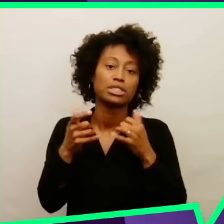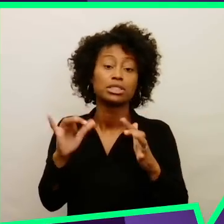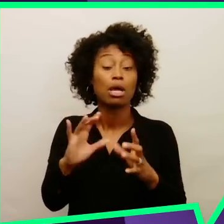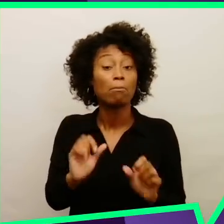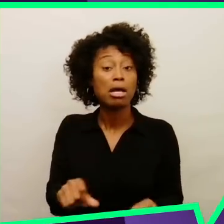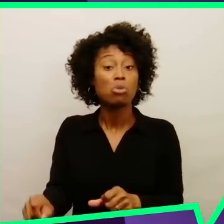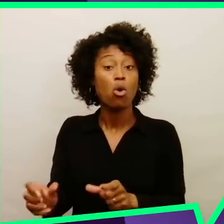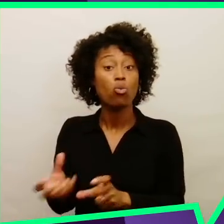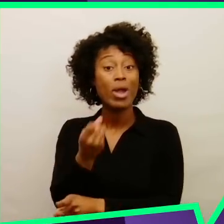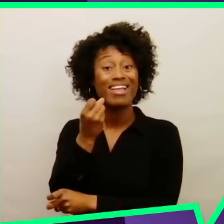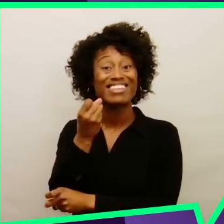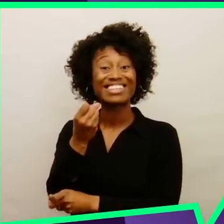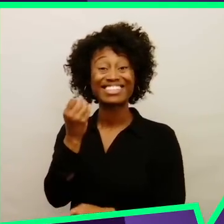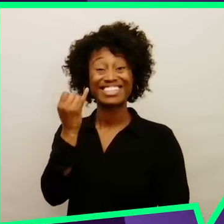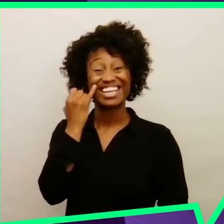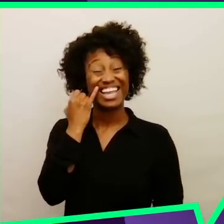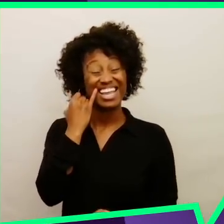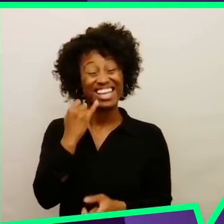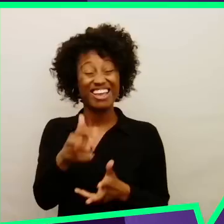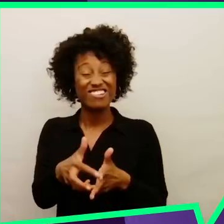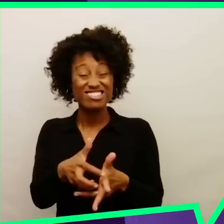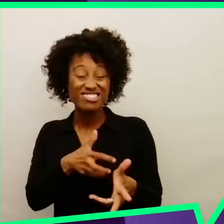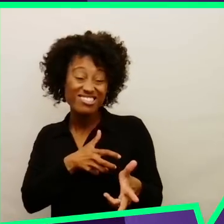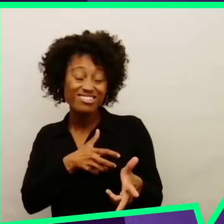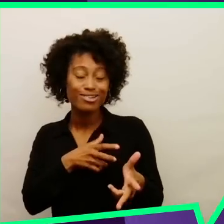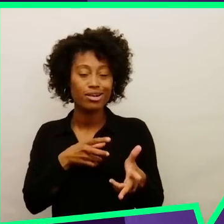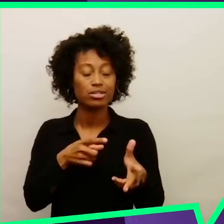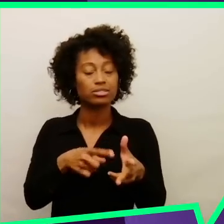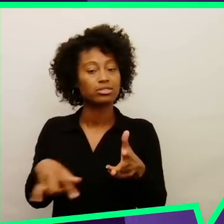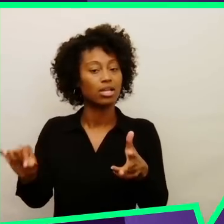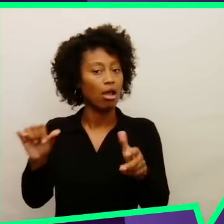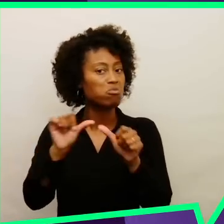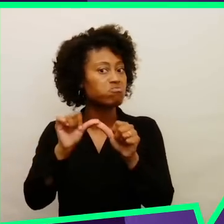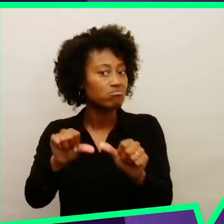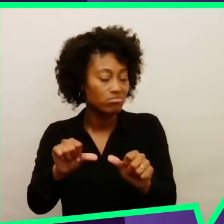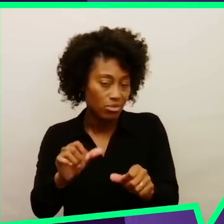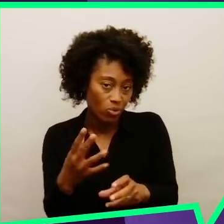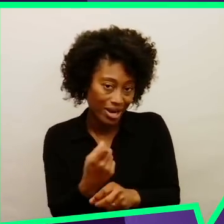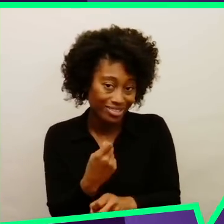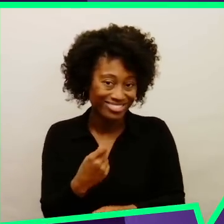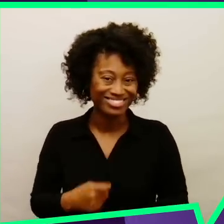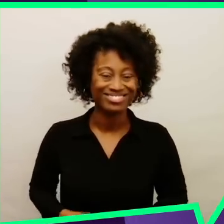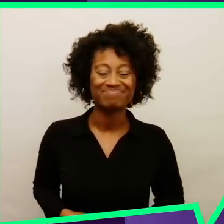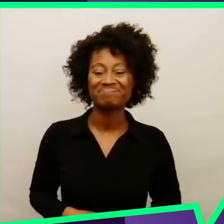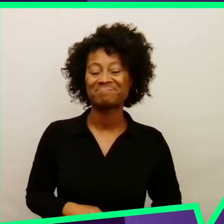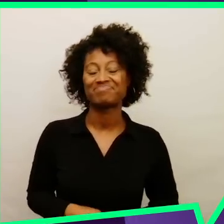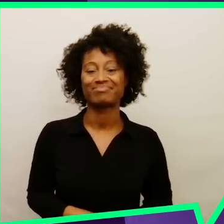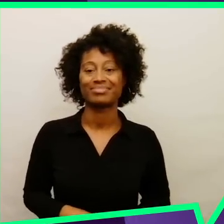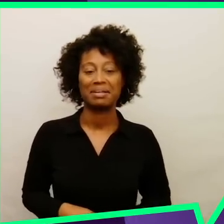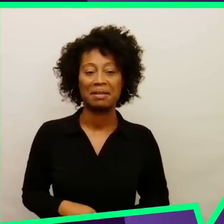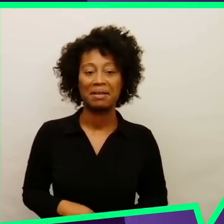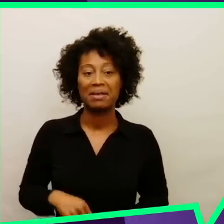and they're still going to be able to race pretty well here. Jose, you've got this, friend. You've got it.